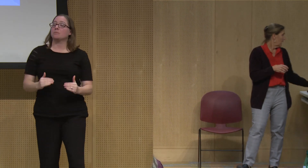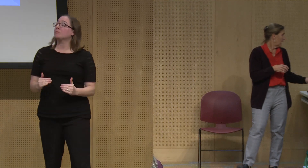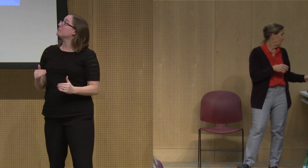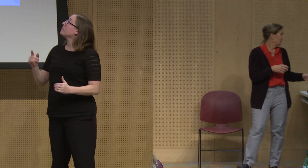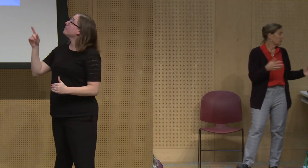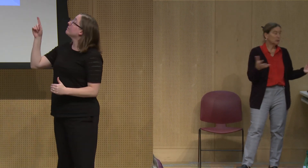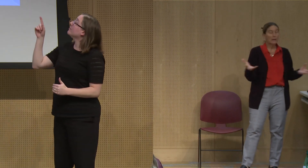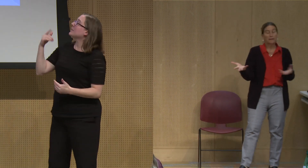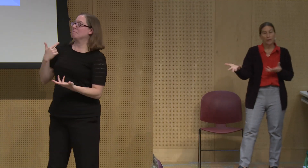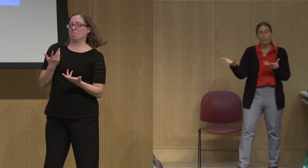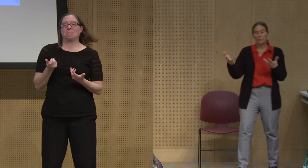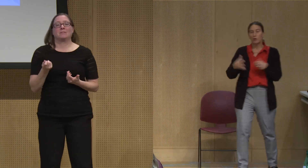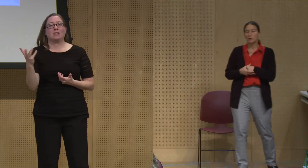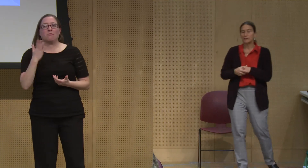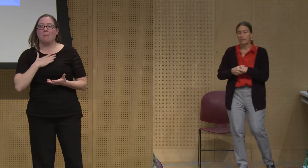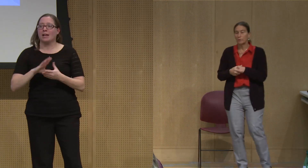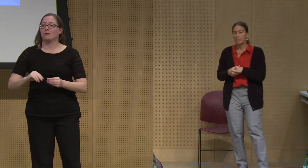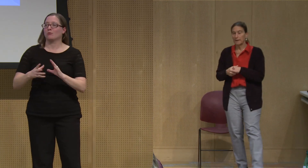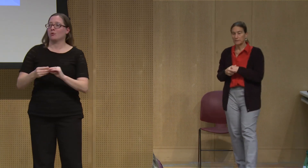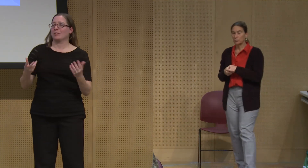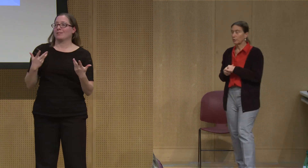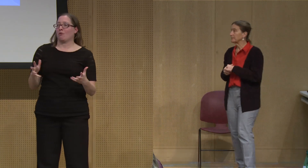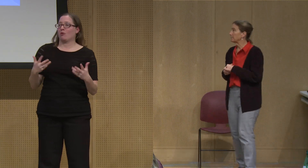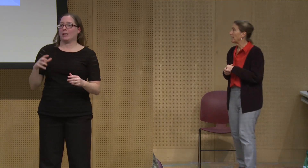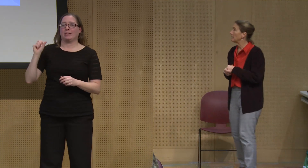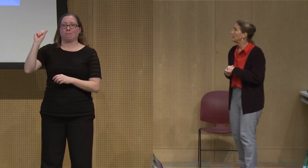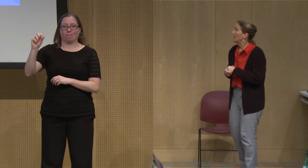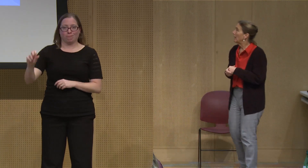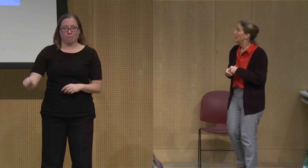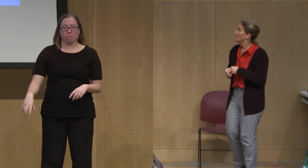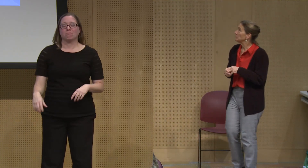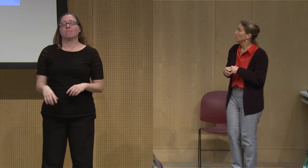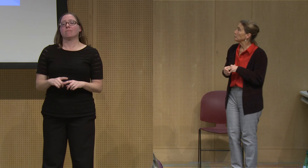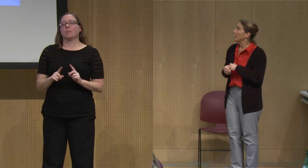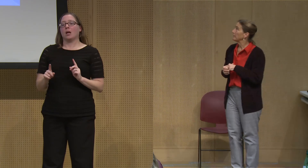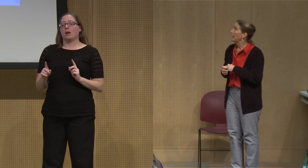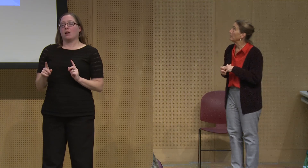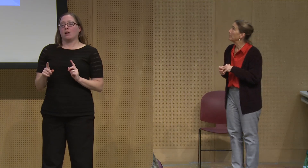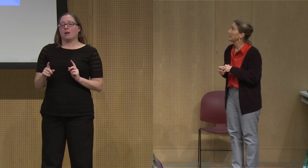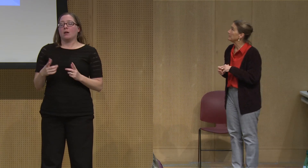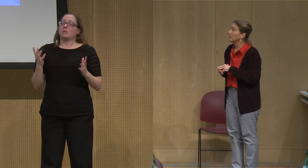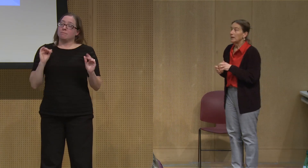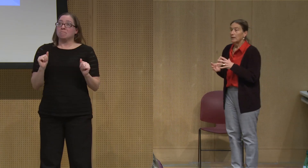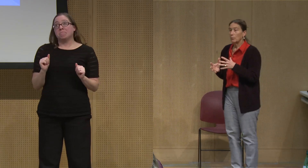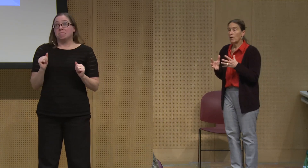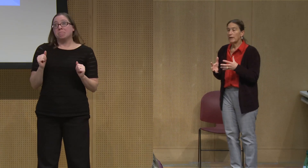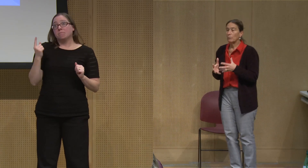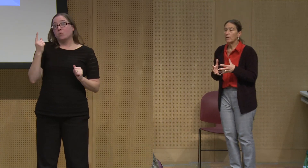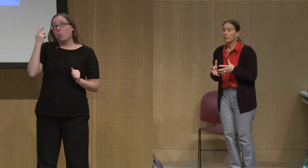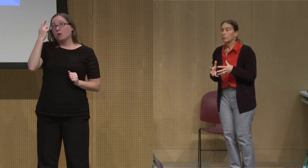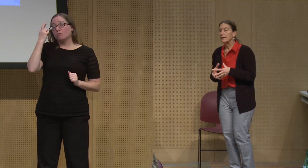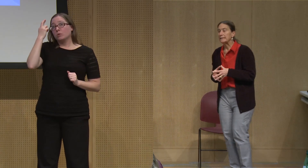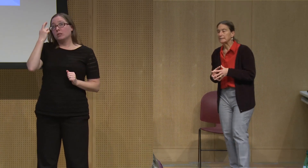UH, MATERNAL AND CHILD HEALTH. YOU'VE HEARD SEVERAL OF MY STORIES ABOUT MATERNAL AND CHILD HEALTH, BUT IT IS--AND ONE OF THE REASONS THAT